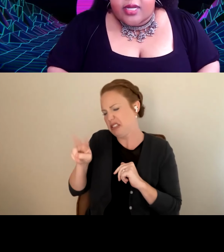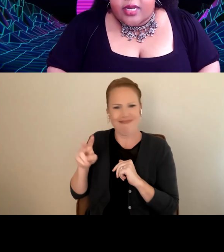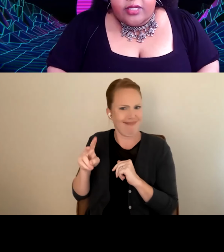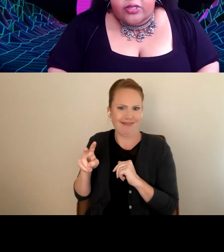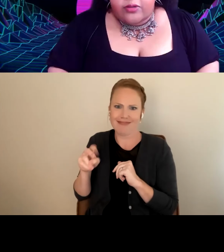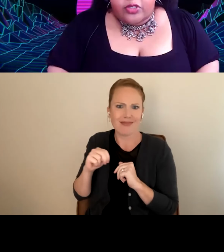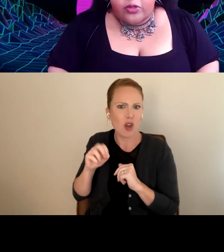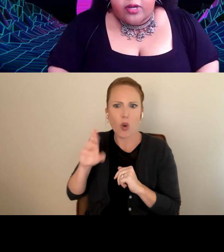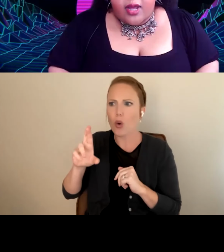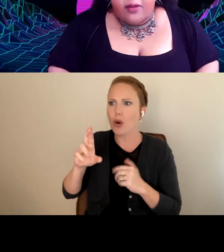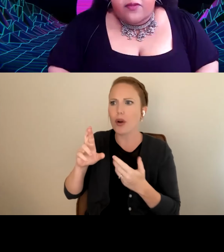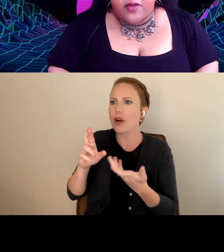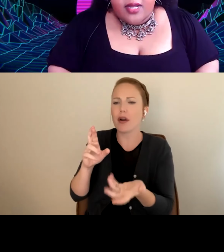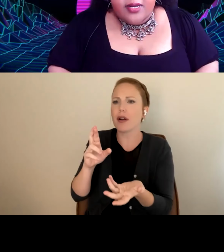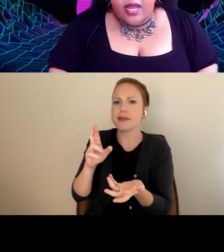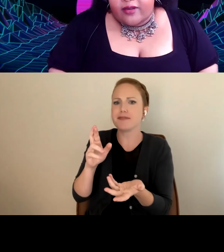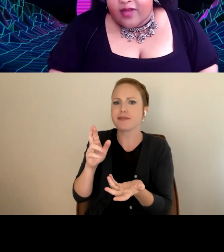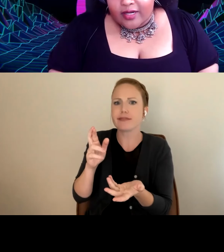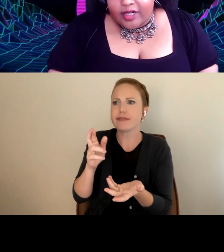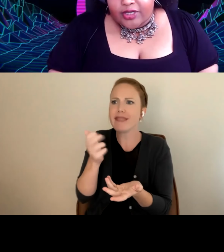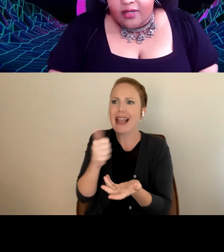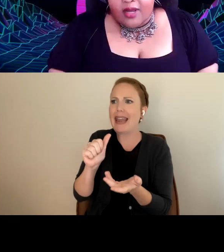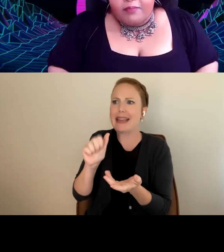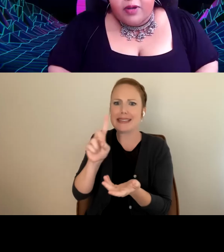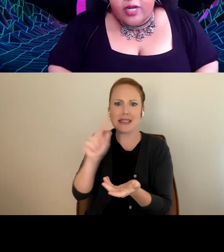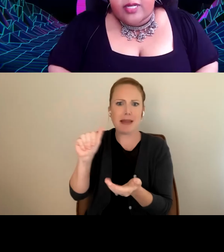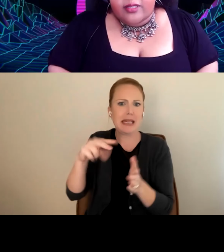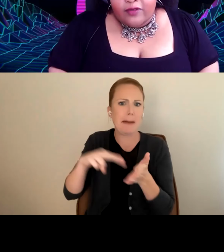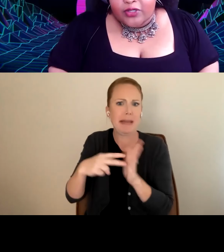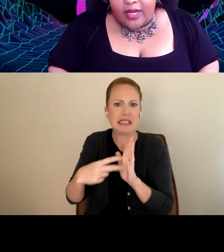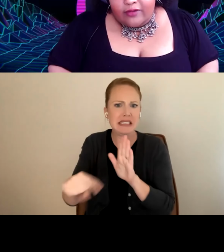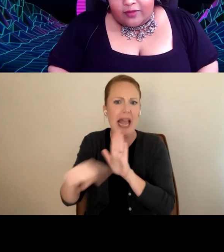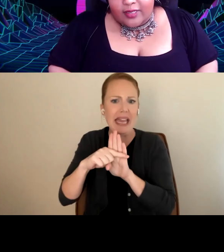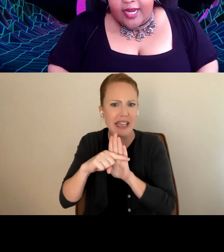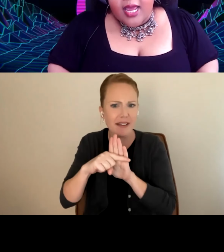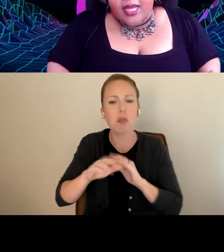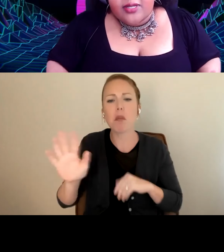any sort of negative connotation. But what does the future look like? So that is